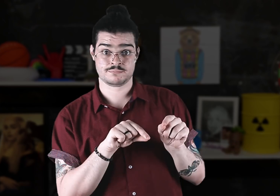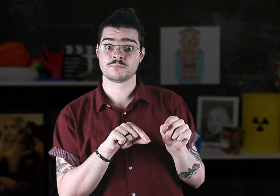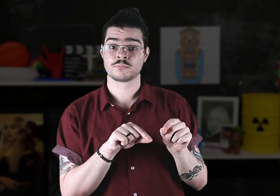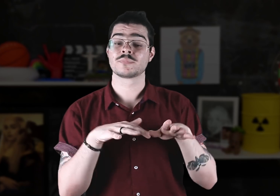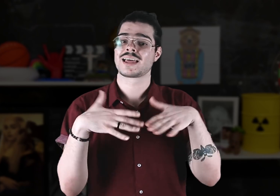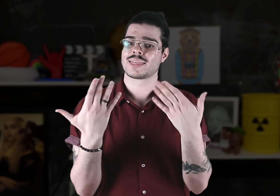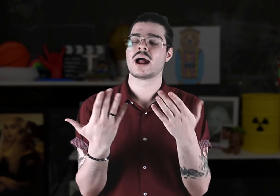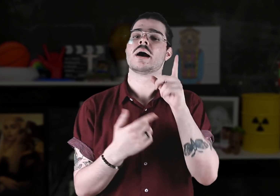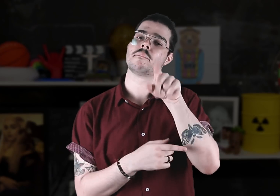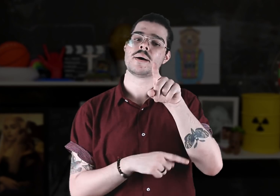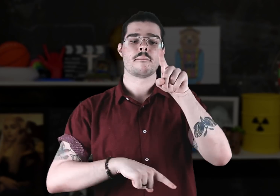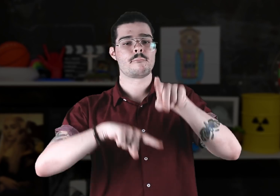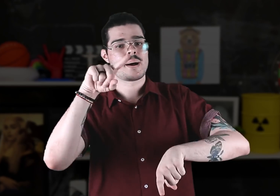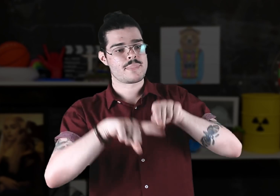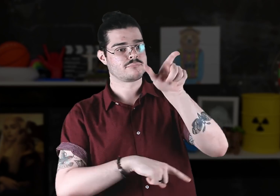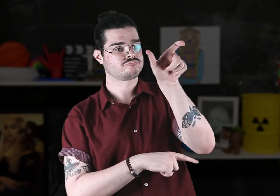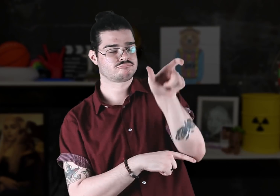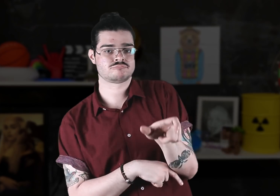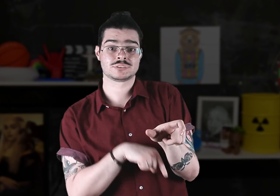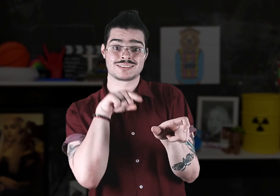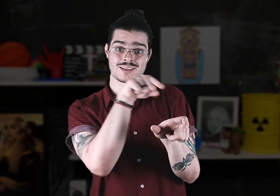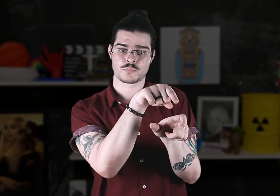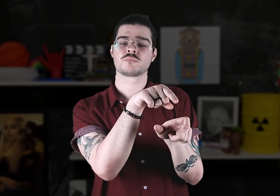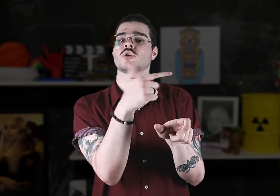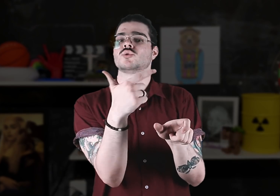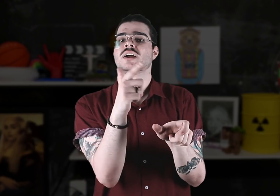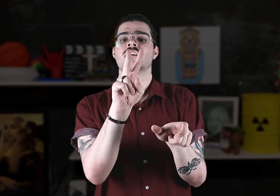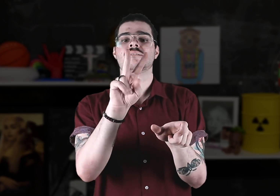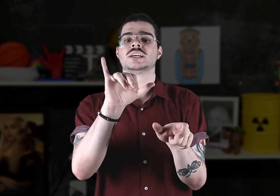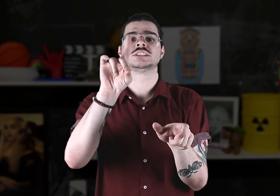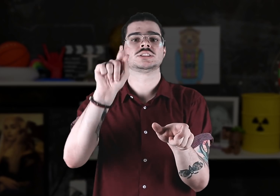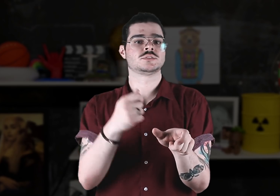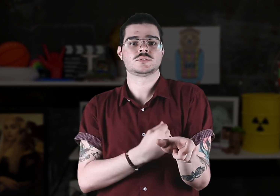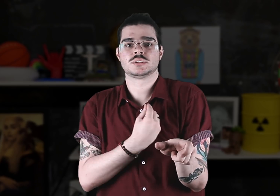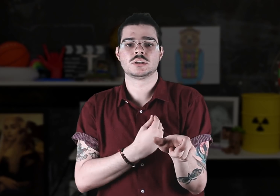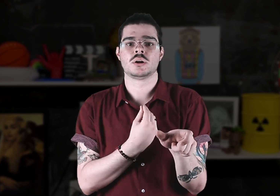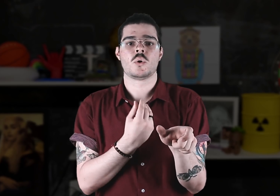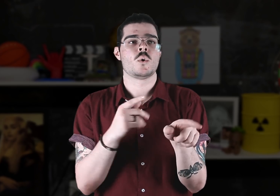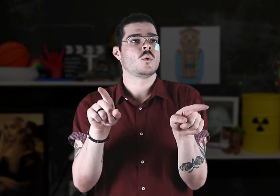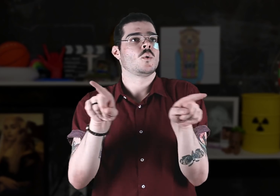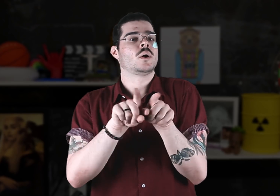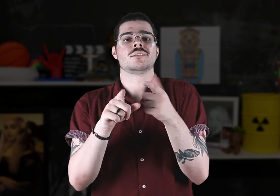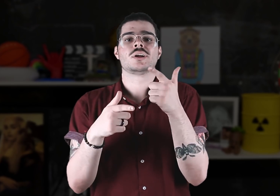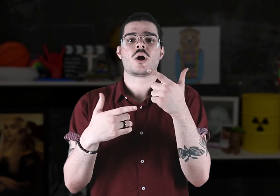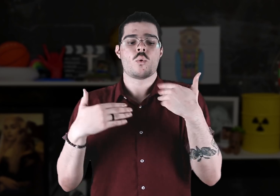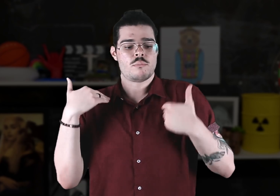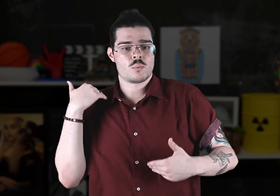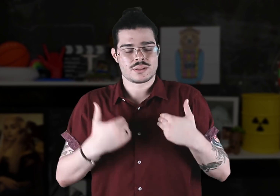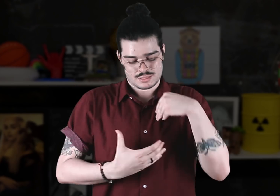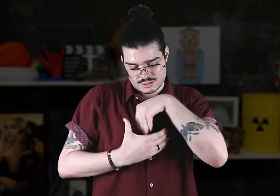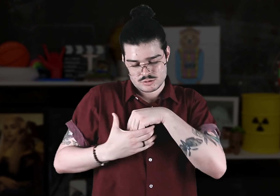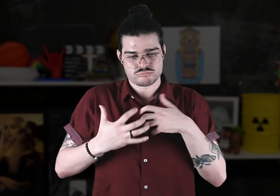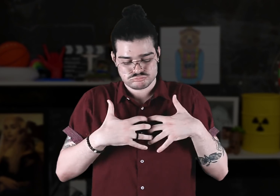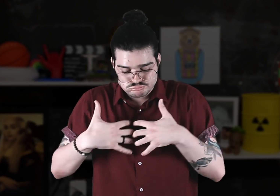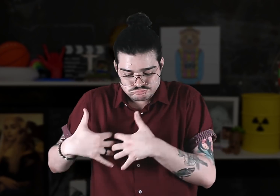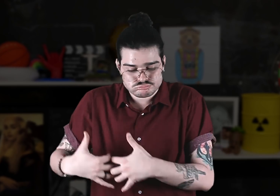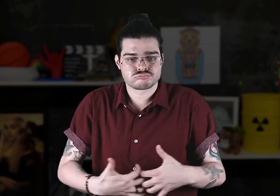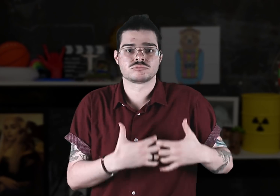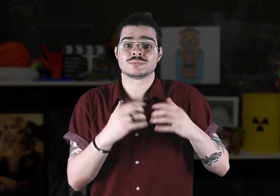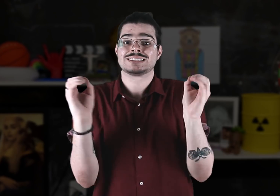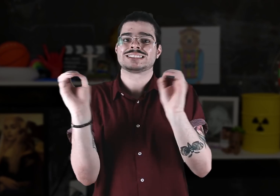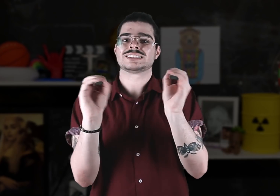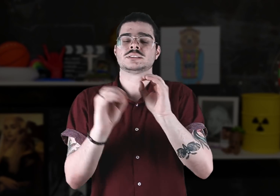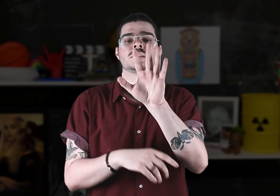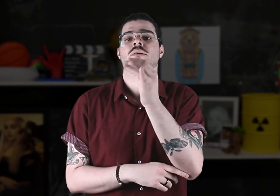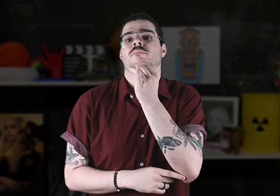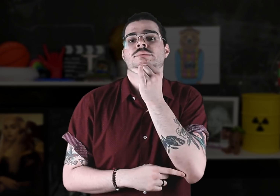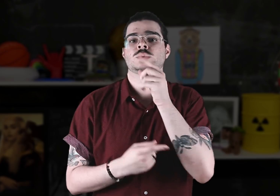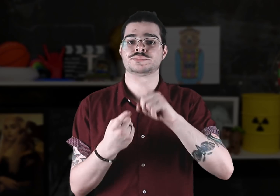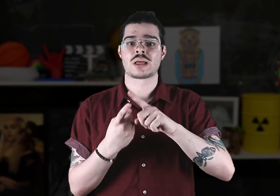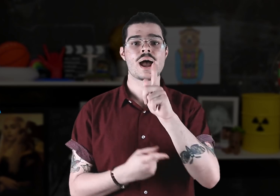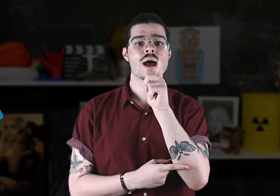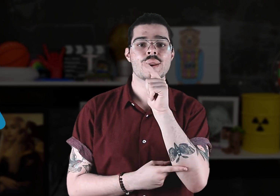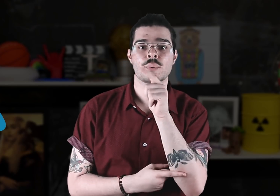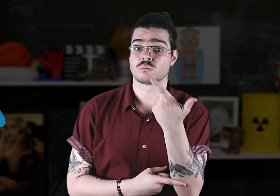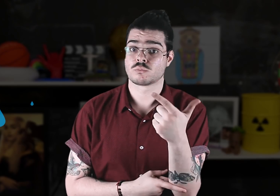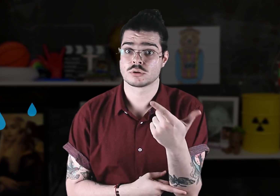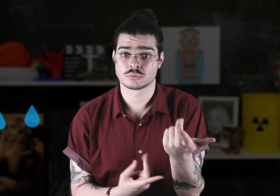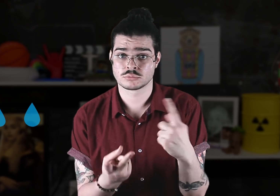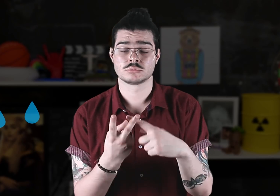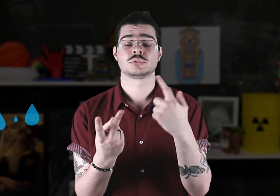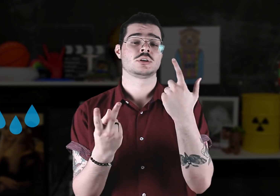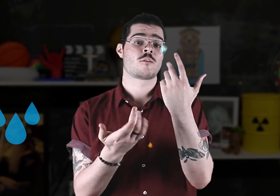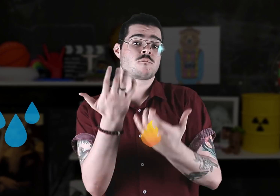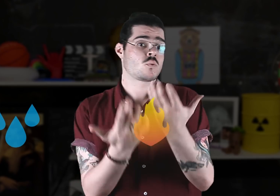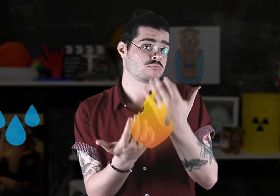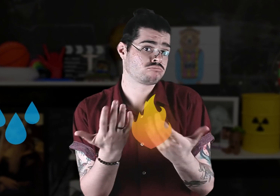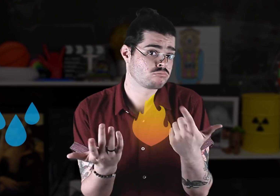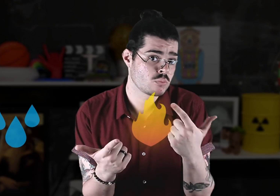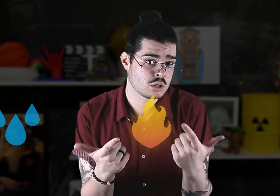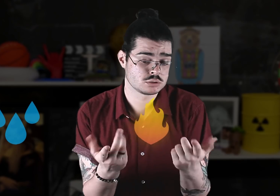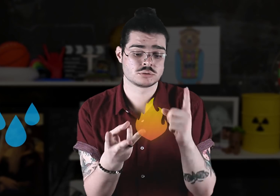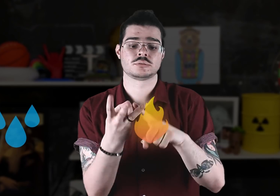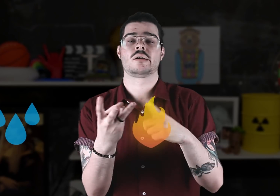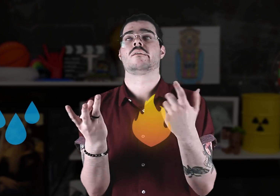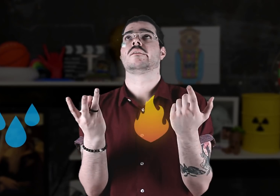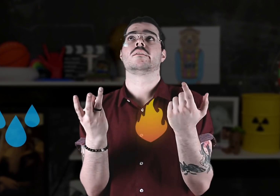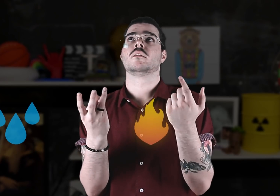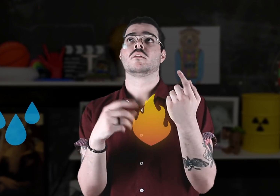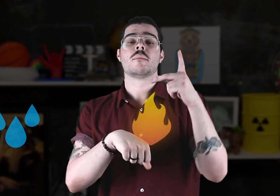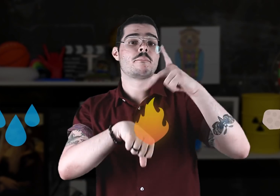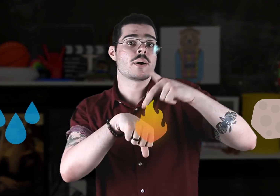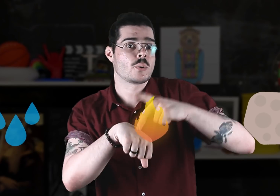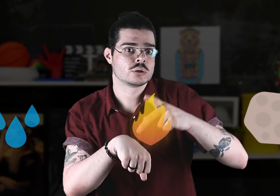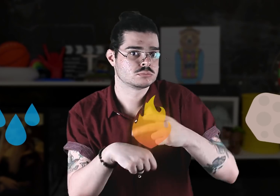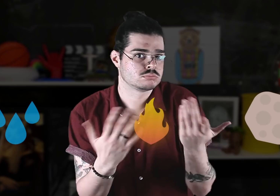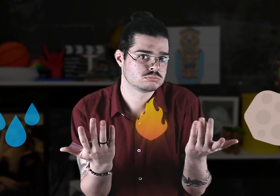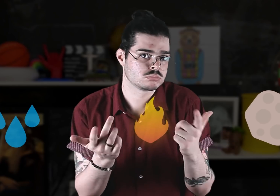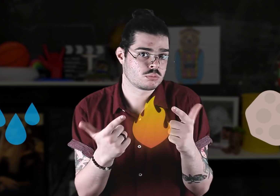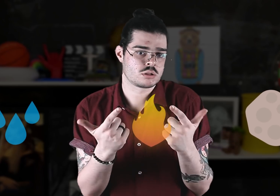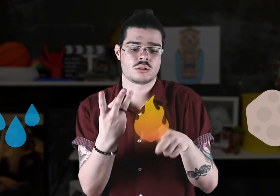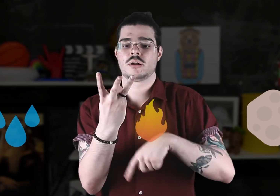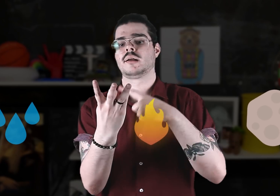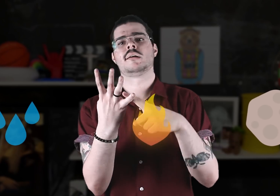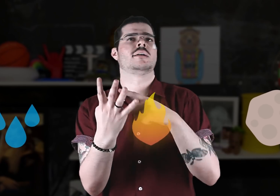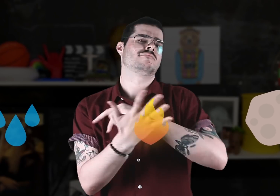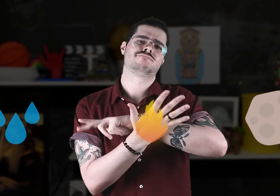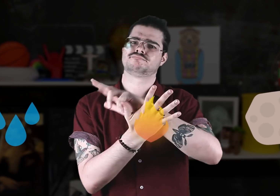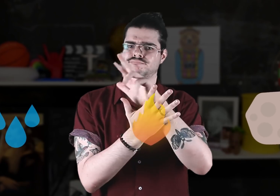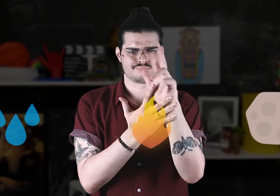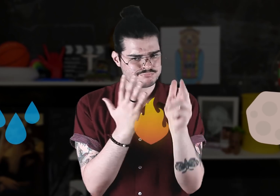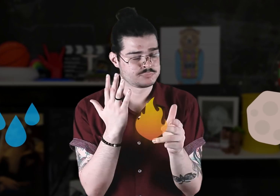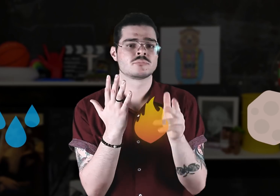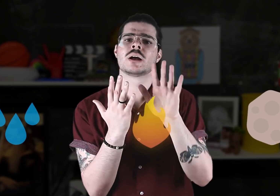It is a matter that has no life and no organisms, such as water, fire, rock and others,